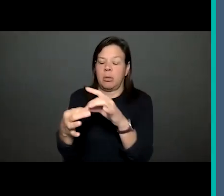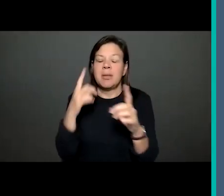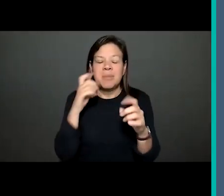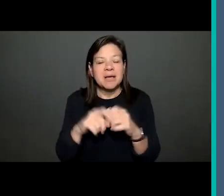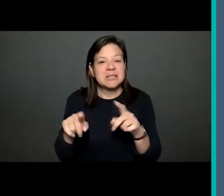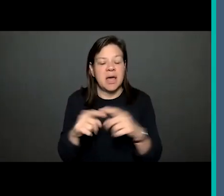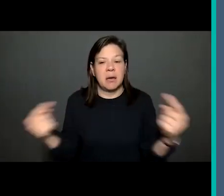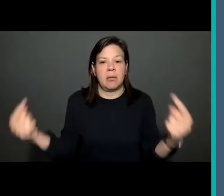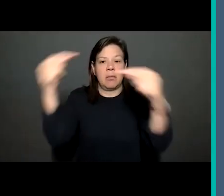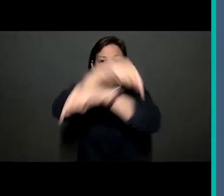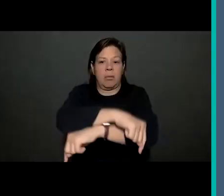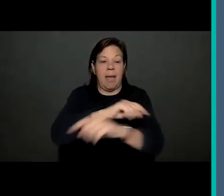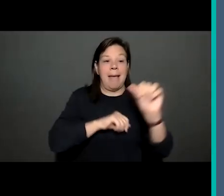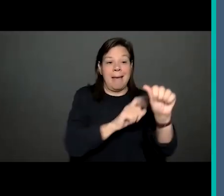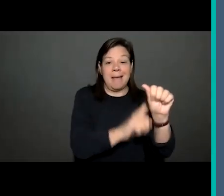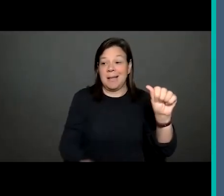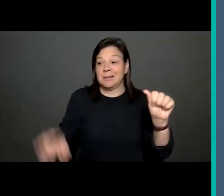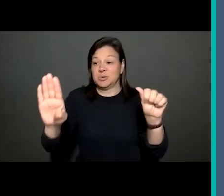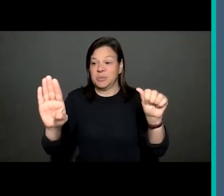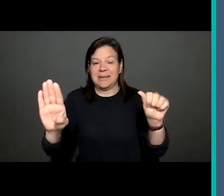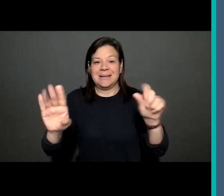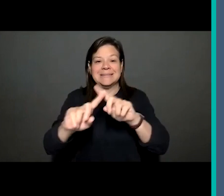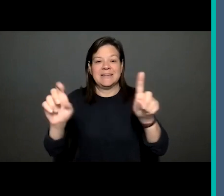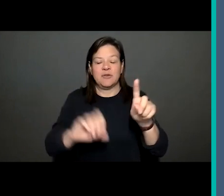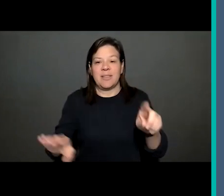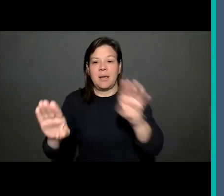AND "A"-TO-B IS DIFFERENT VIEW THAN B-TO-A.